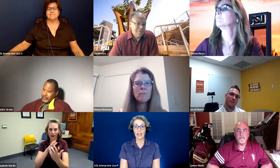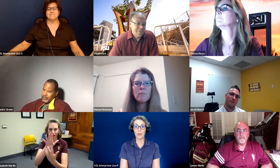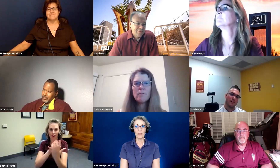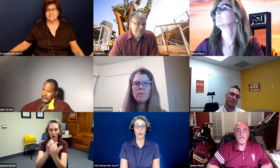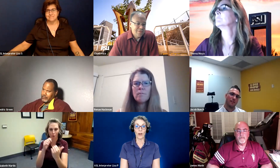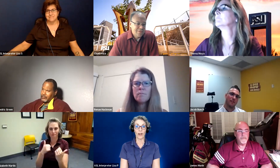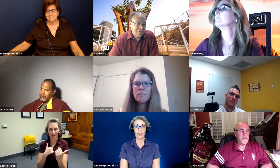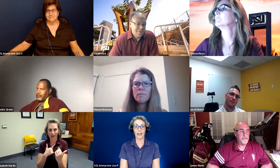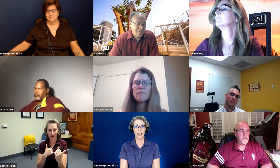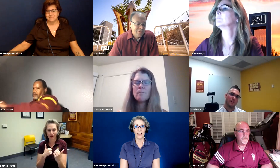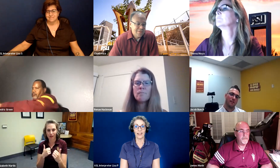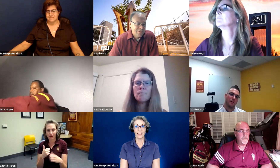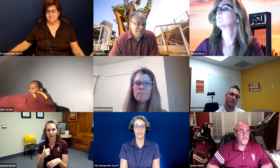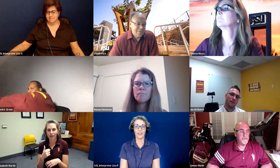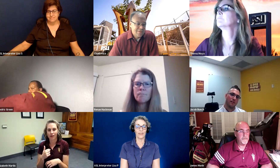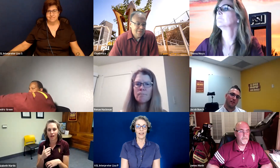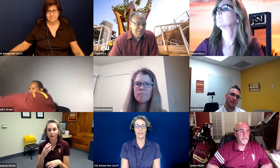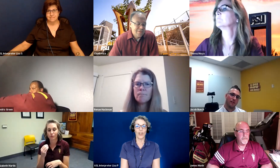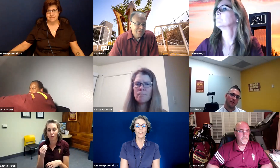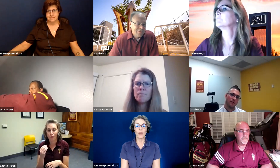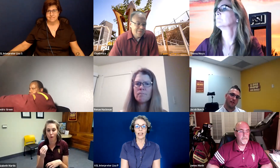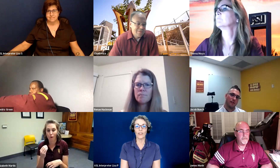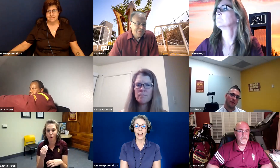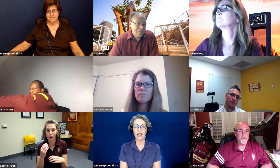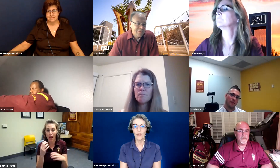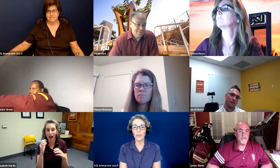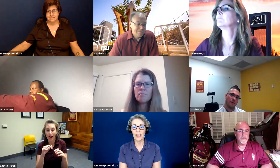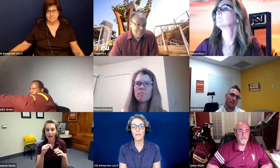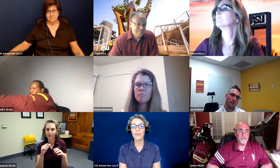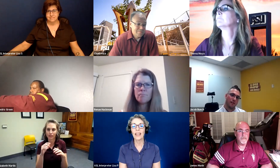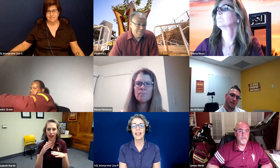They'd be more nervous about interacting with me